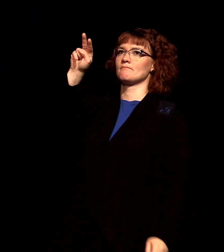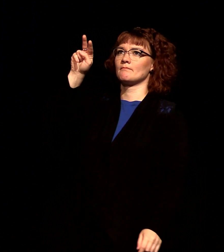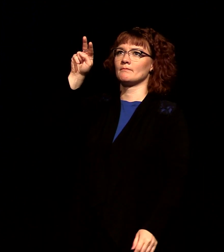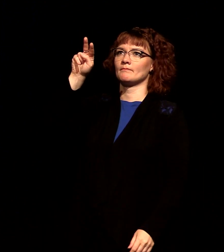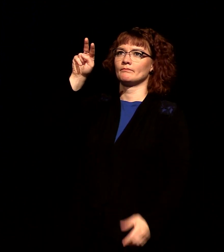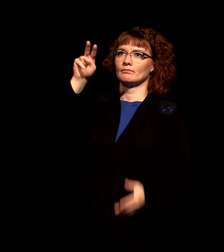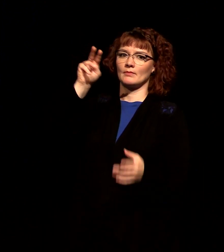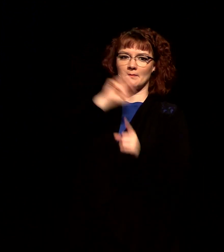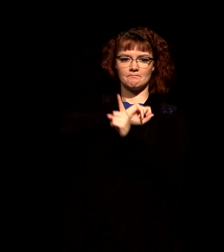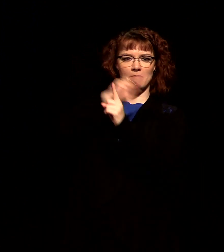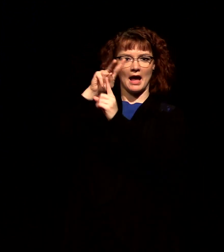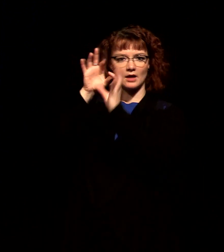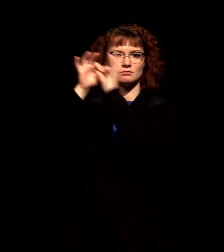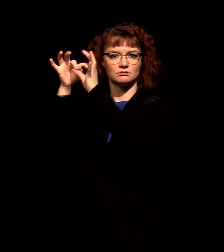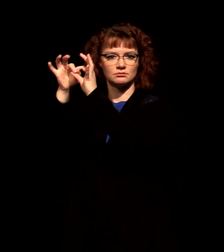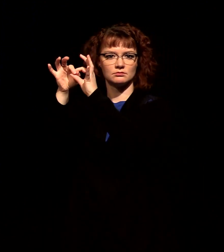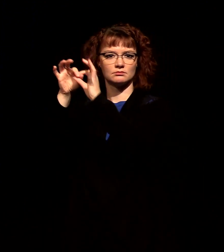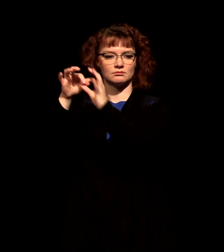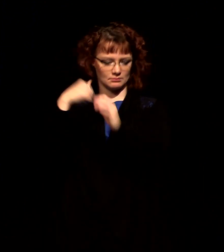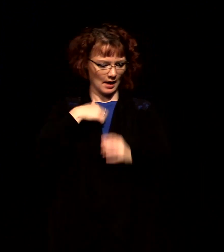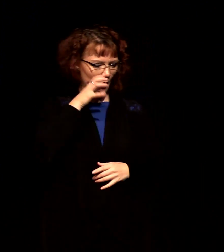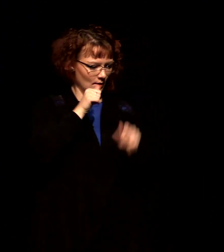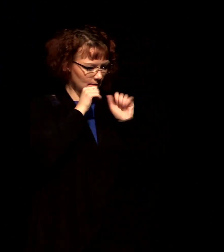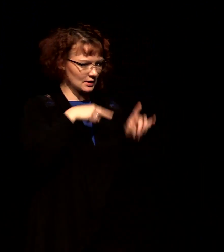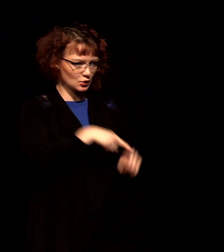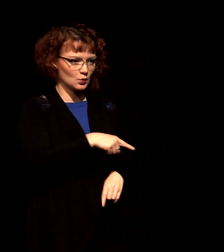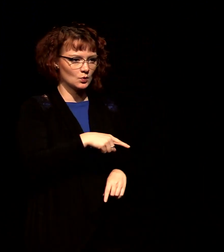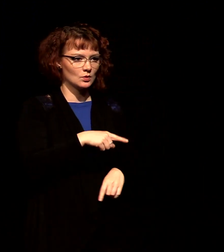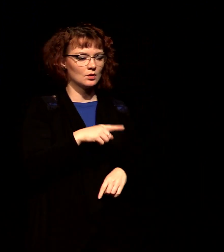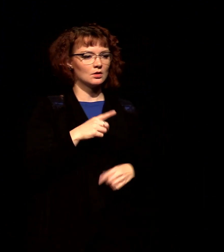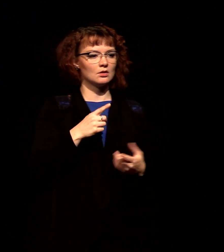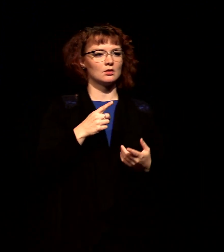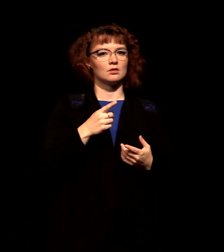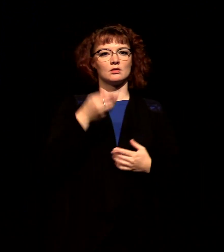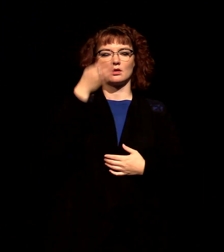you. But if you don't, and God sent prophet after prophet when